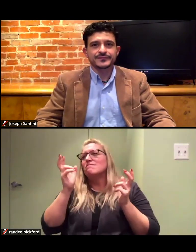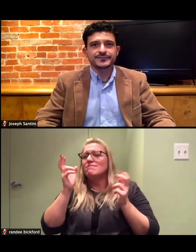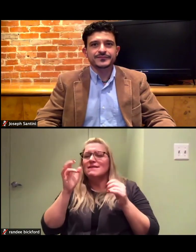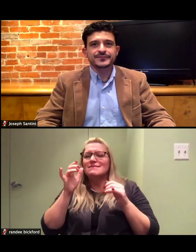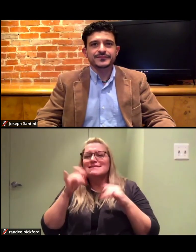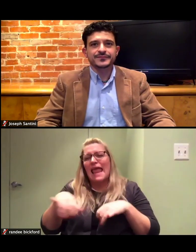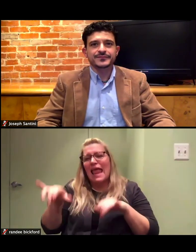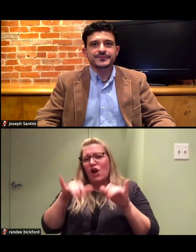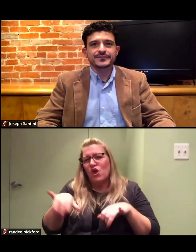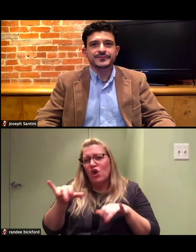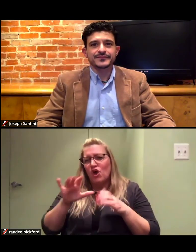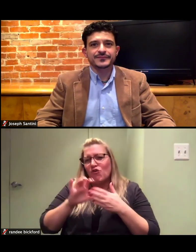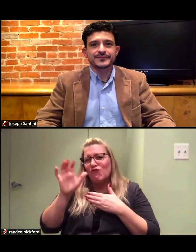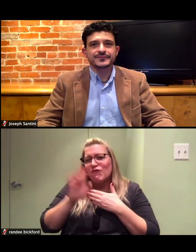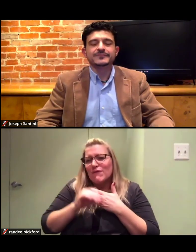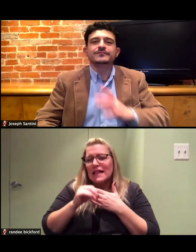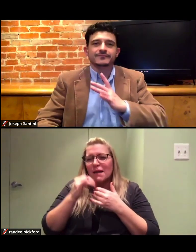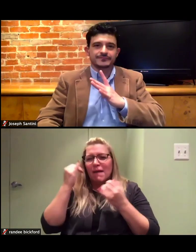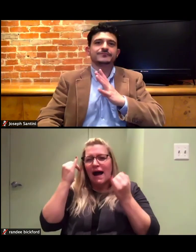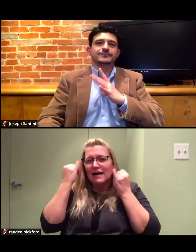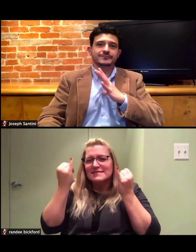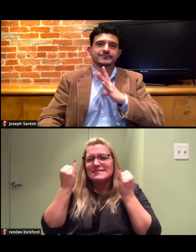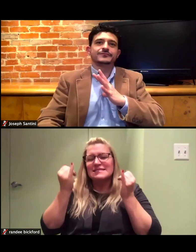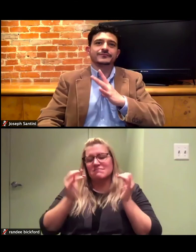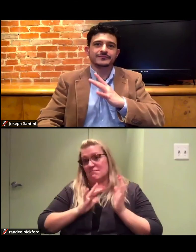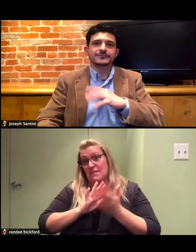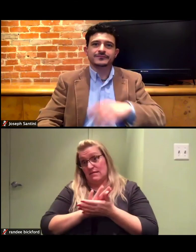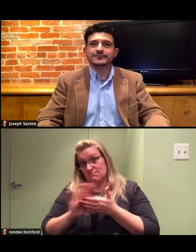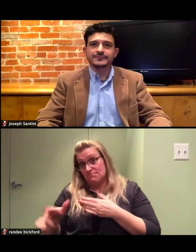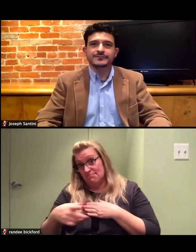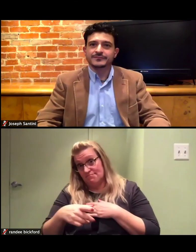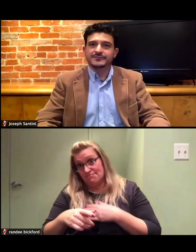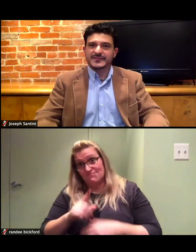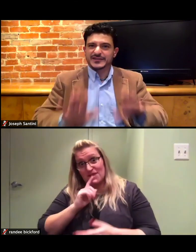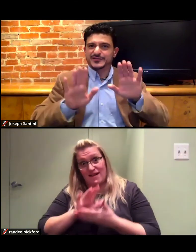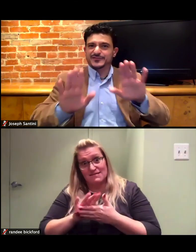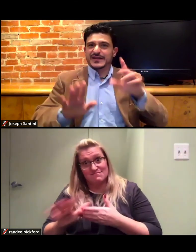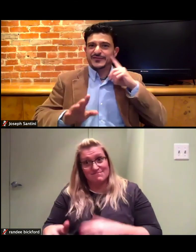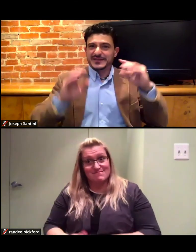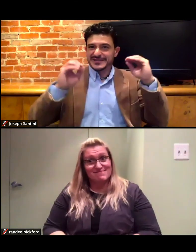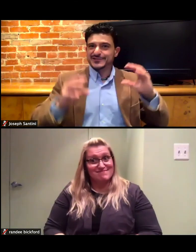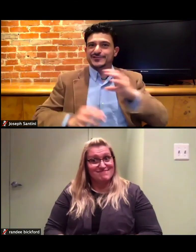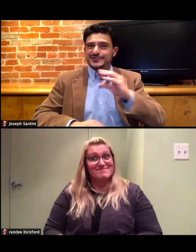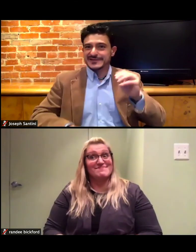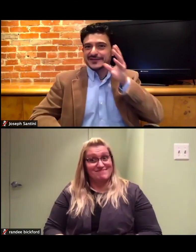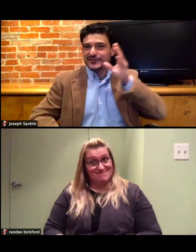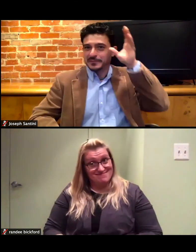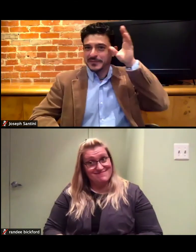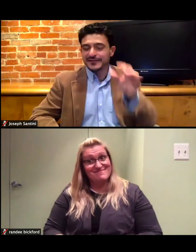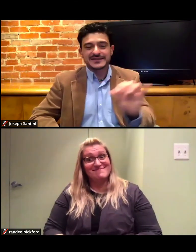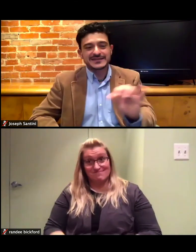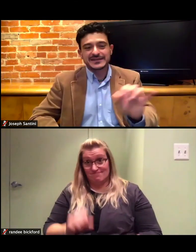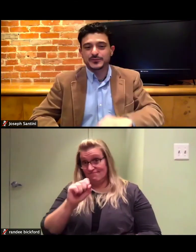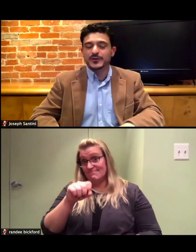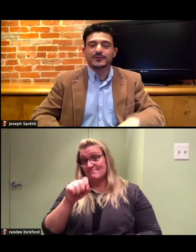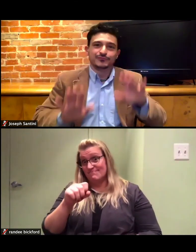It shows you different categories like the standard curriculum ideas, which is really nice. So, that's practical money skills.